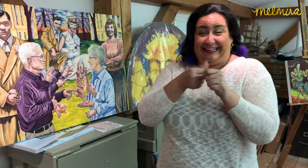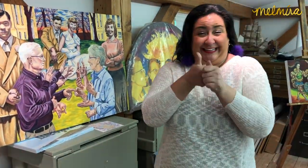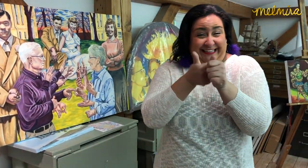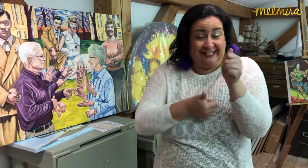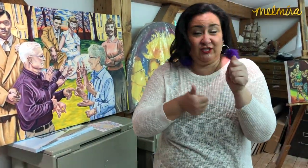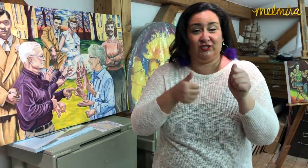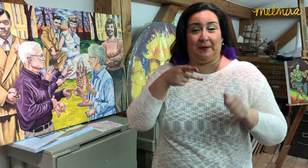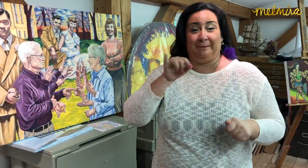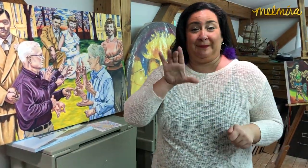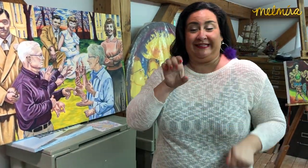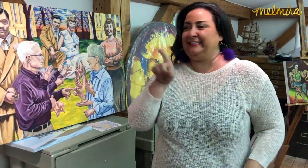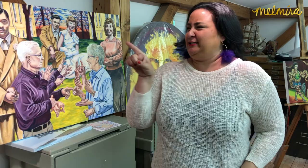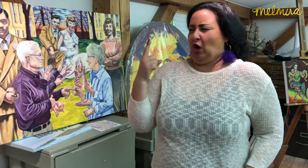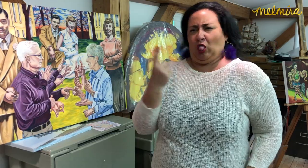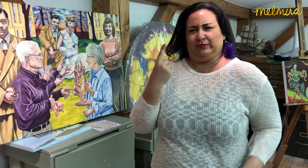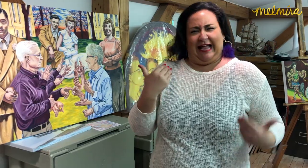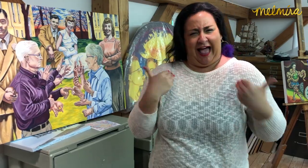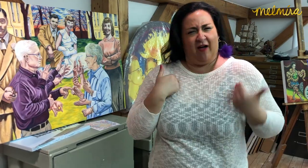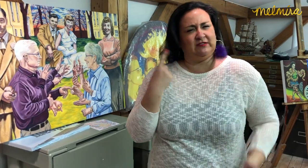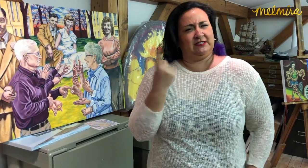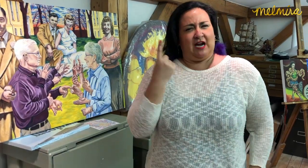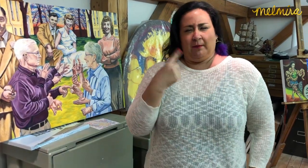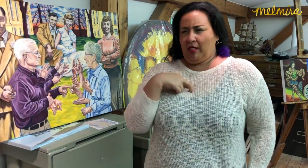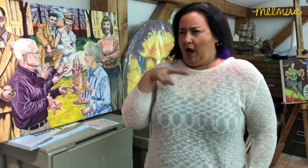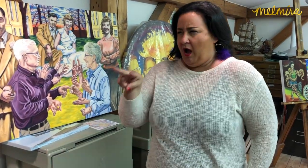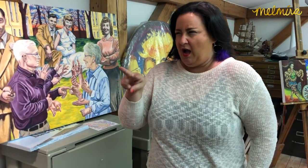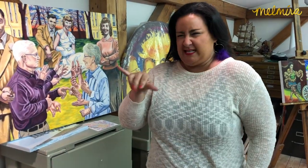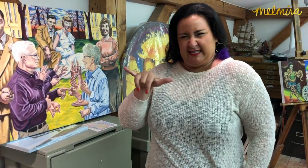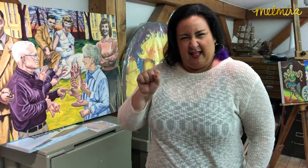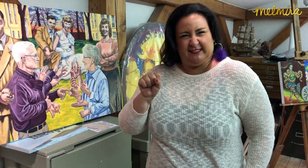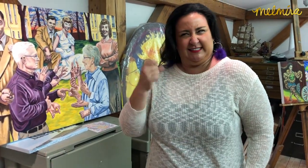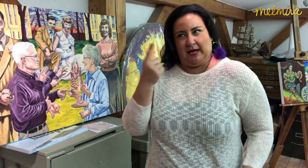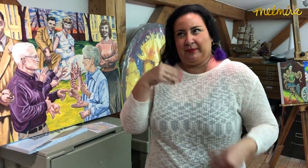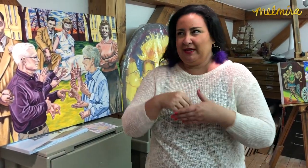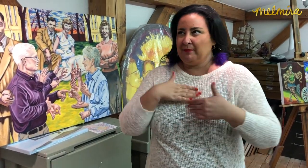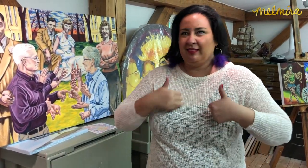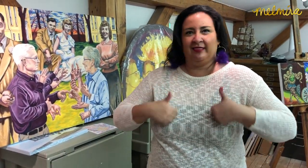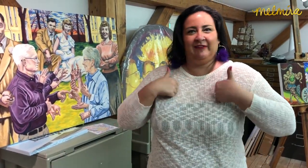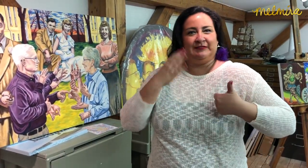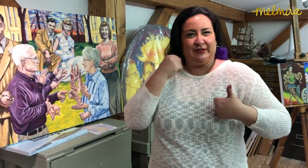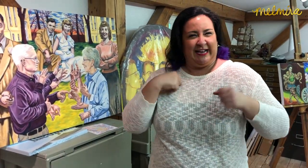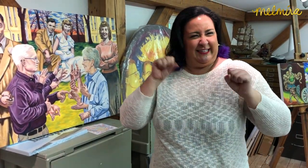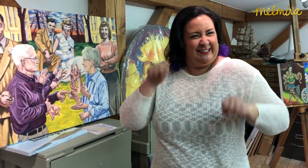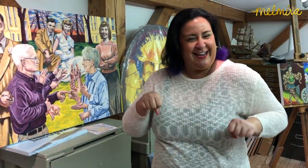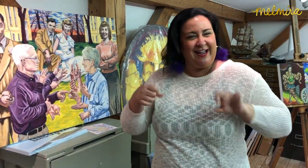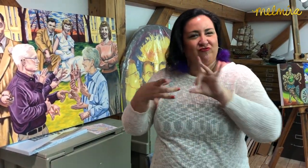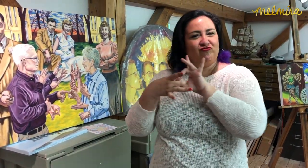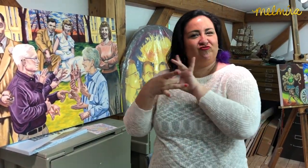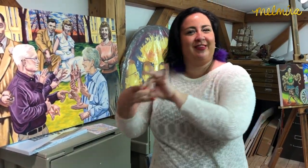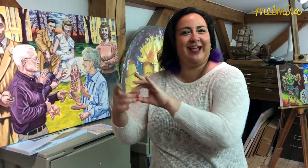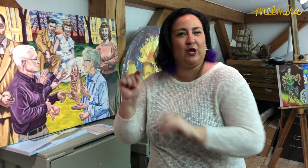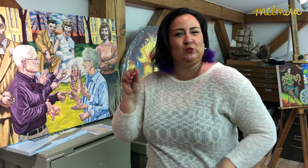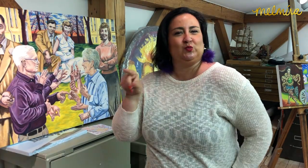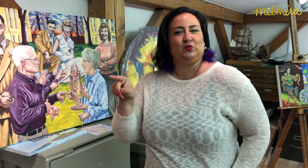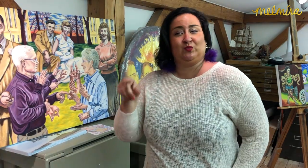Each piece always has something that I find in my life experience that I can relate to.